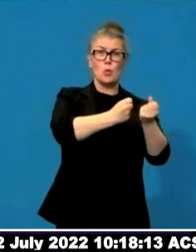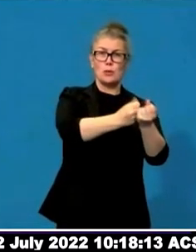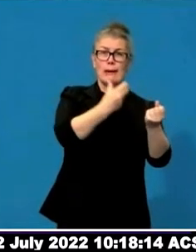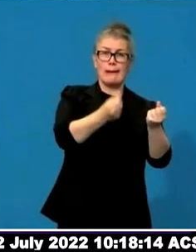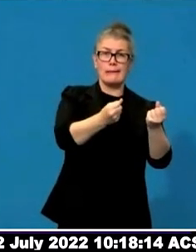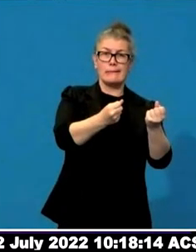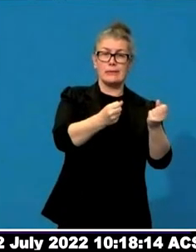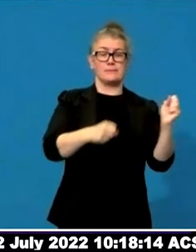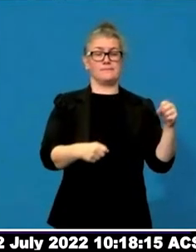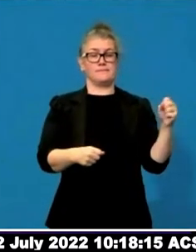Em is nodding.